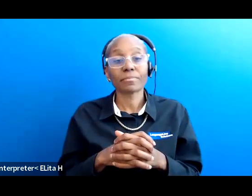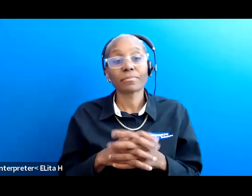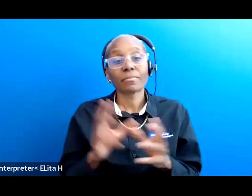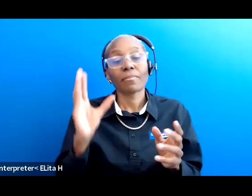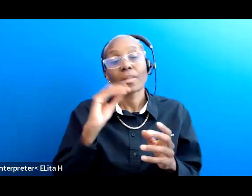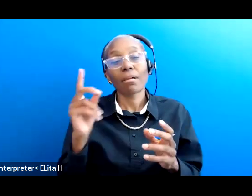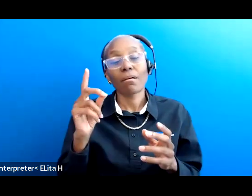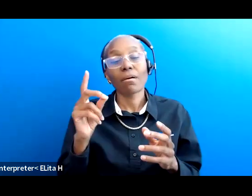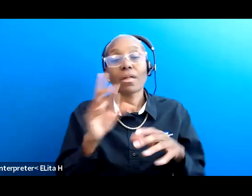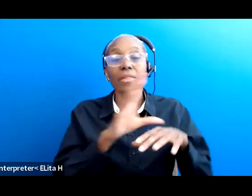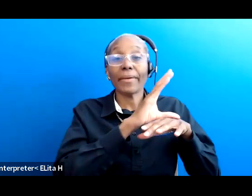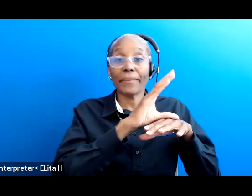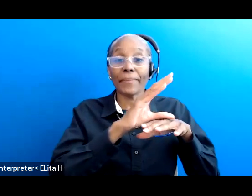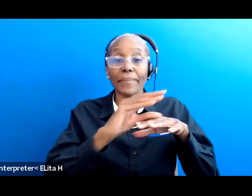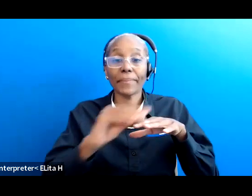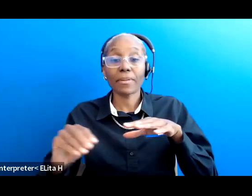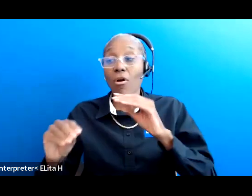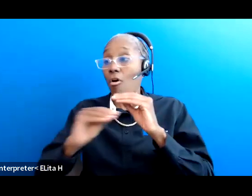They titrate off and once they're off their medication, they say,